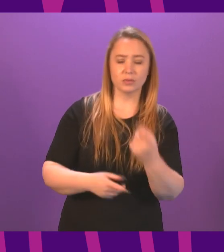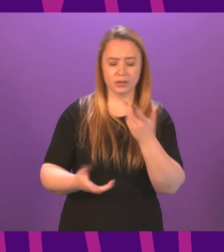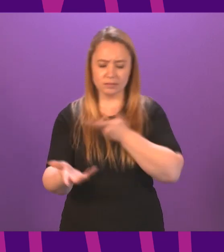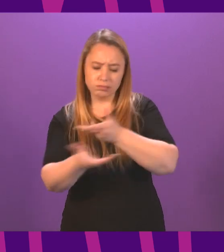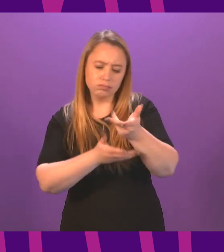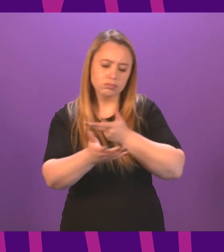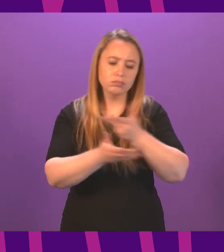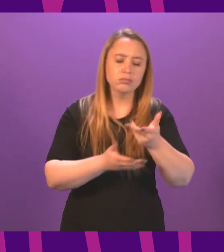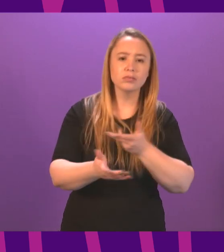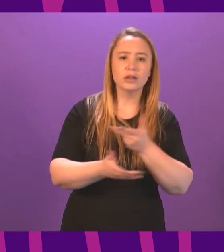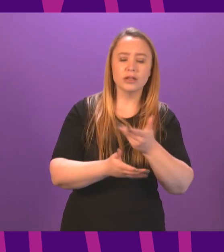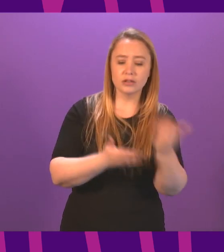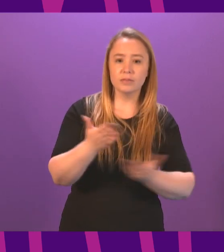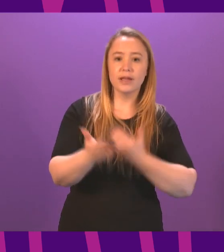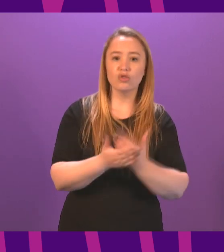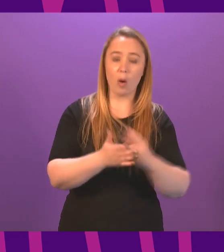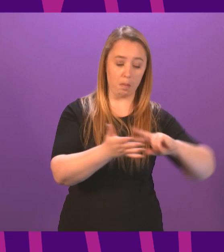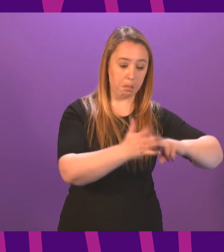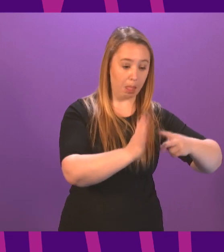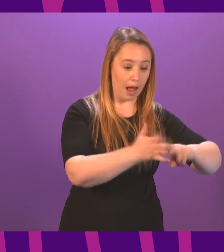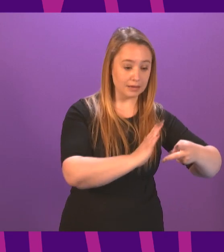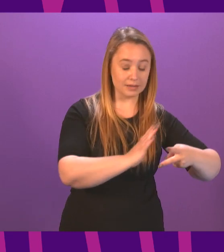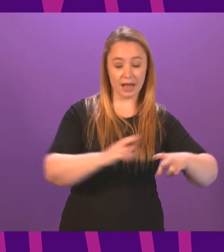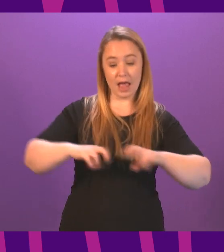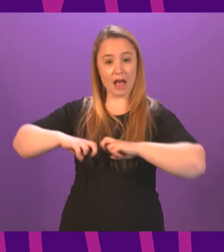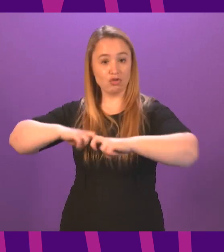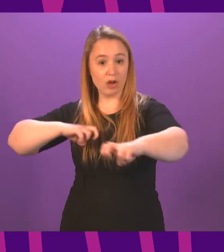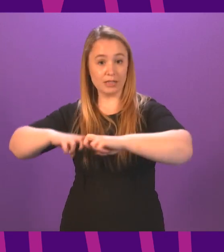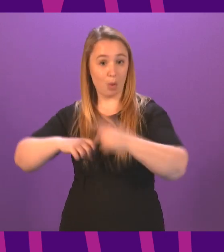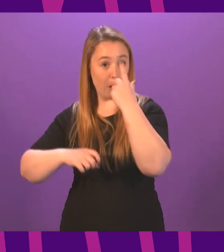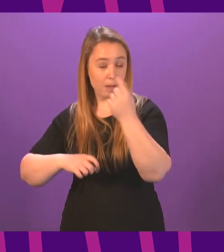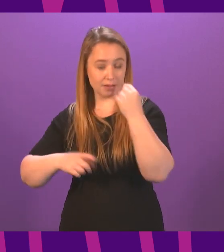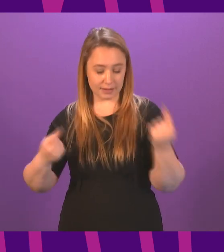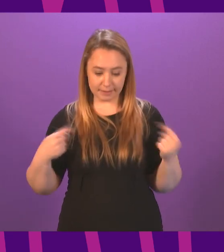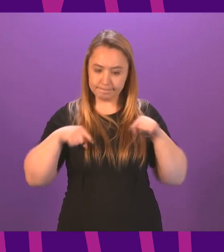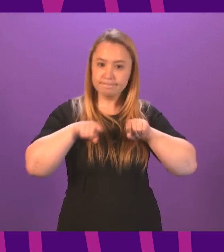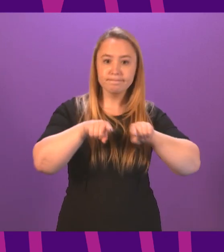public transport capacity. With the best of intentions, although we want to give people